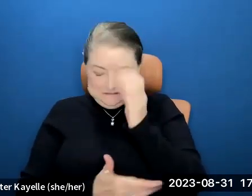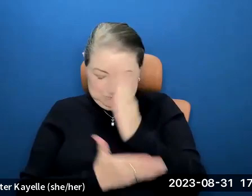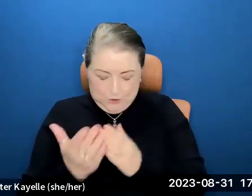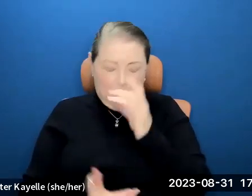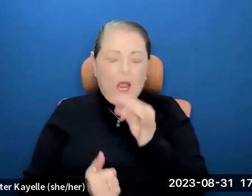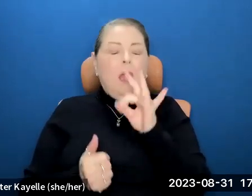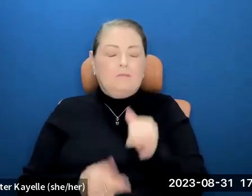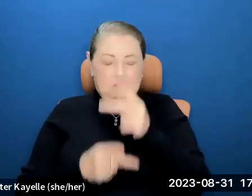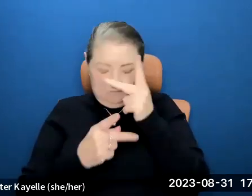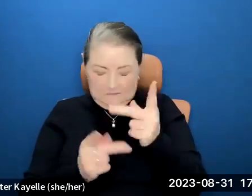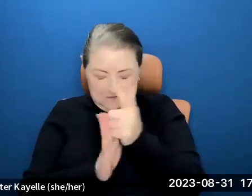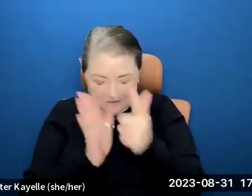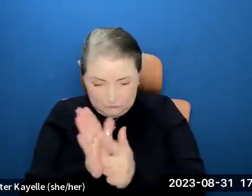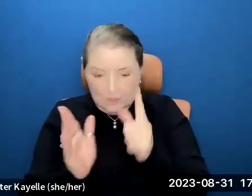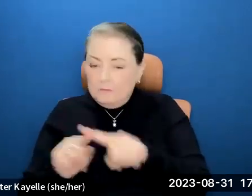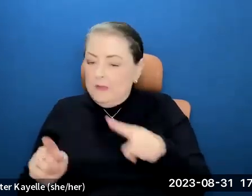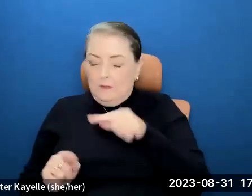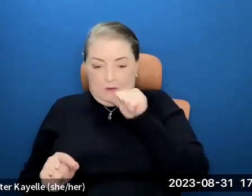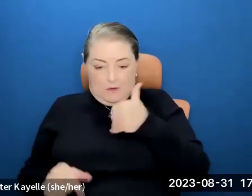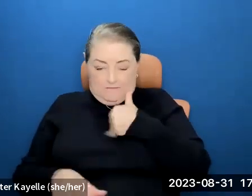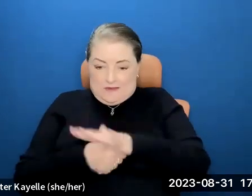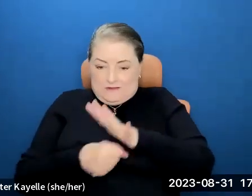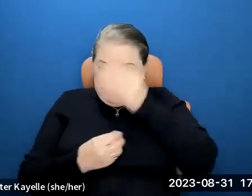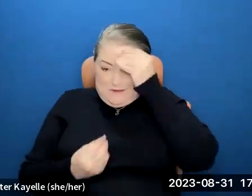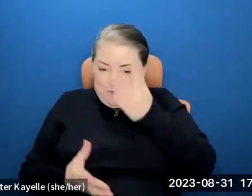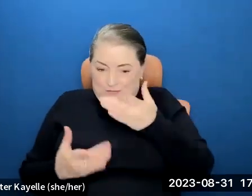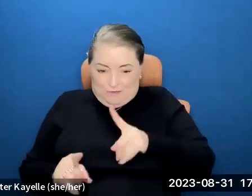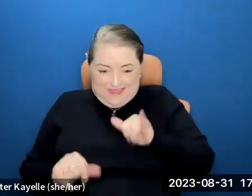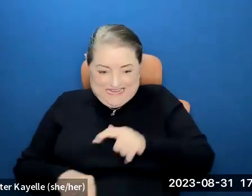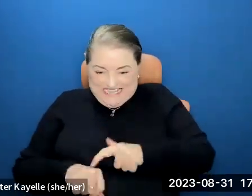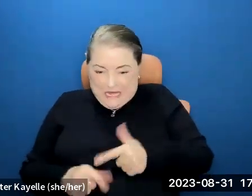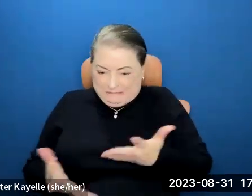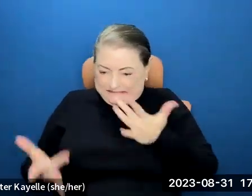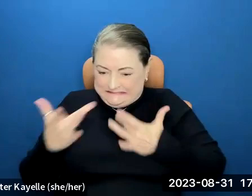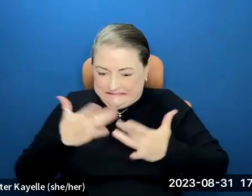that but we did not have enough information to make a recommendation um on that this